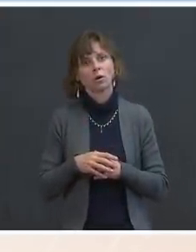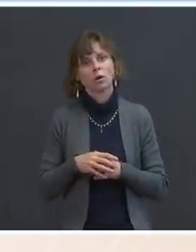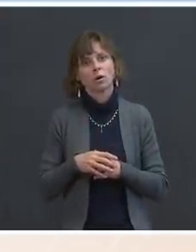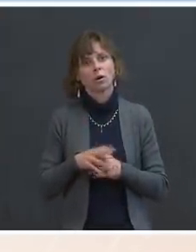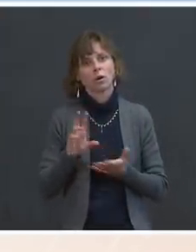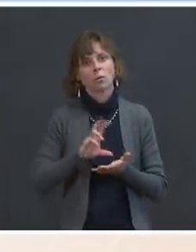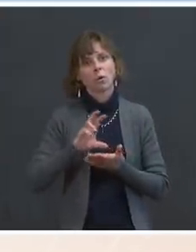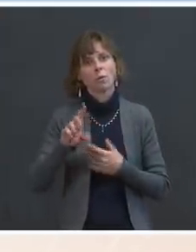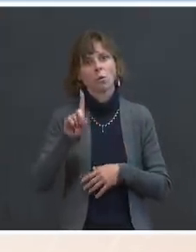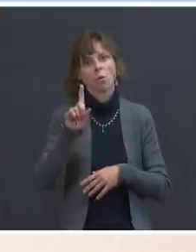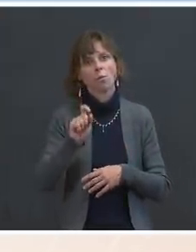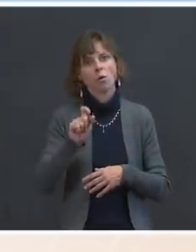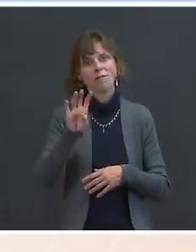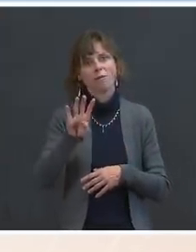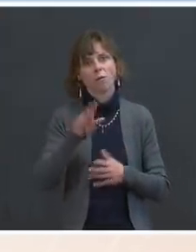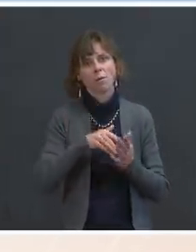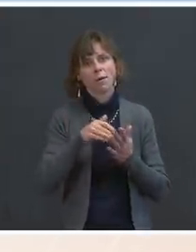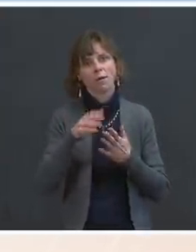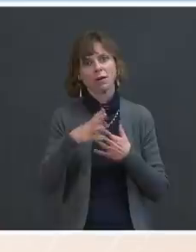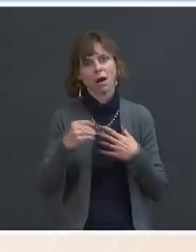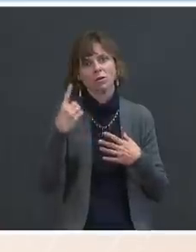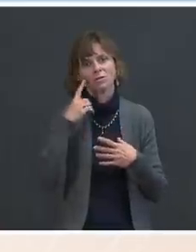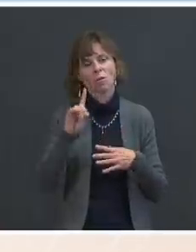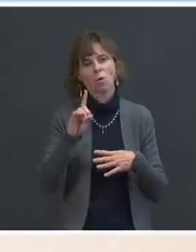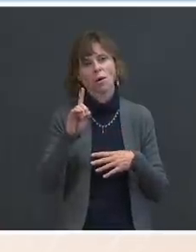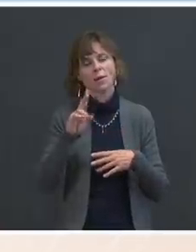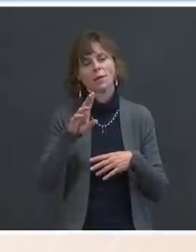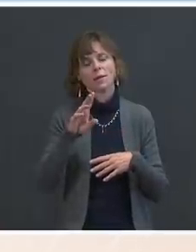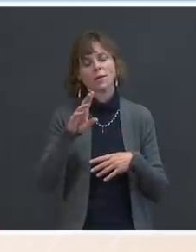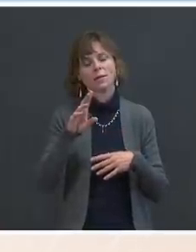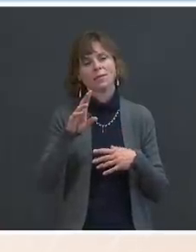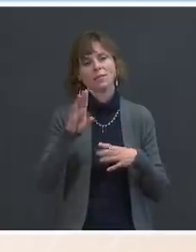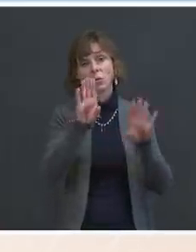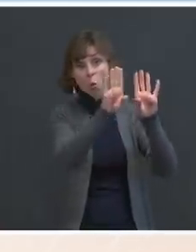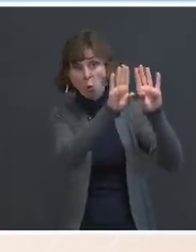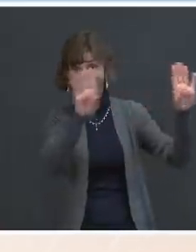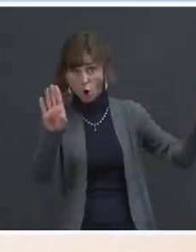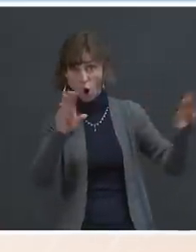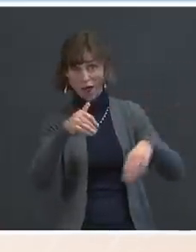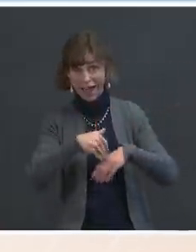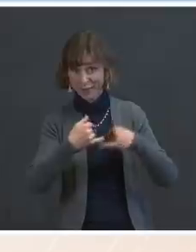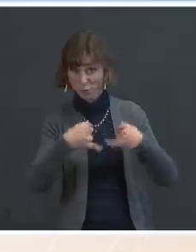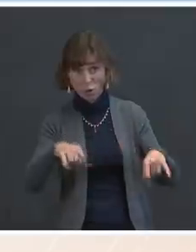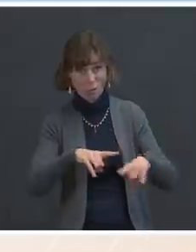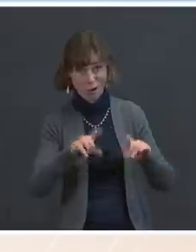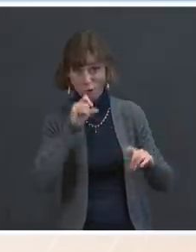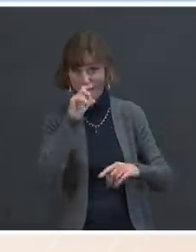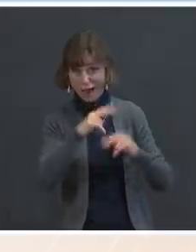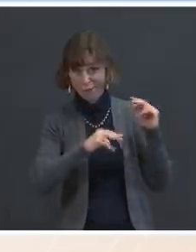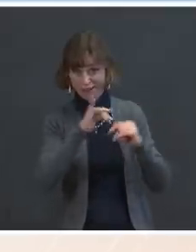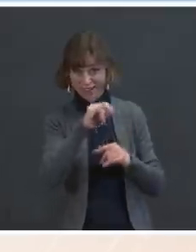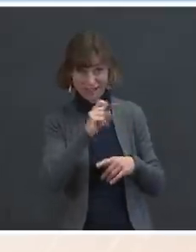for this fiscal year for the border wall that you all are not building. How much of that is left? Are you guys redirecting it at all,